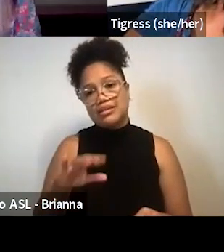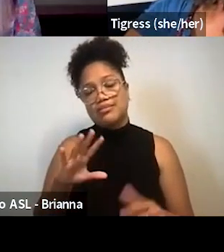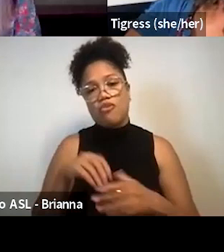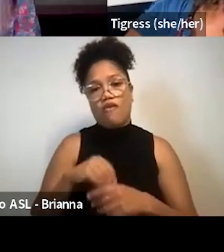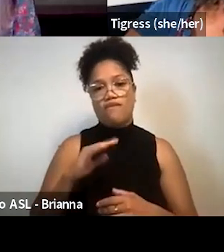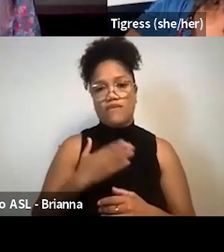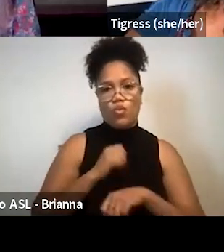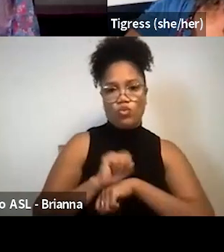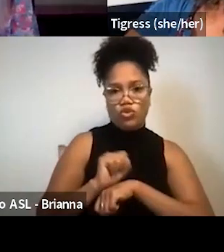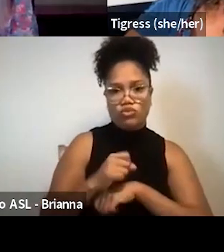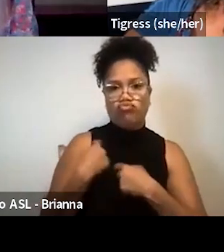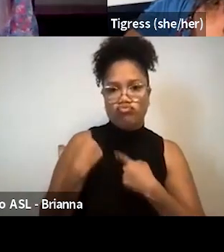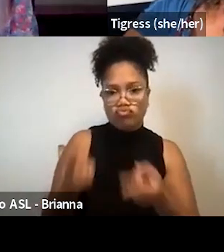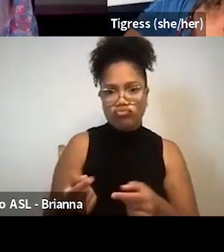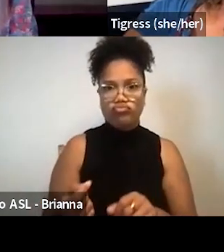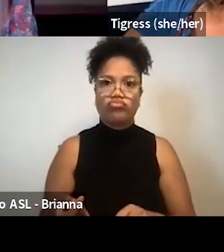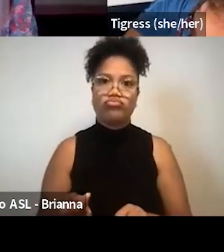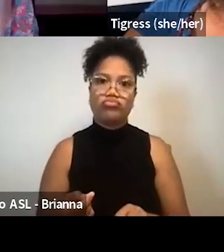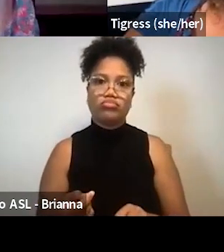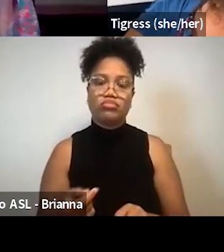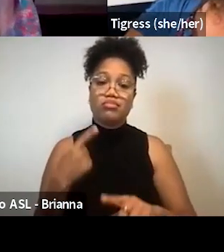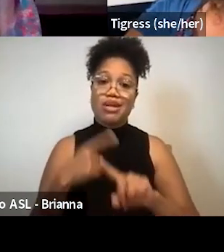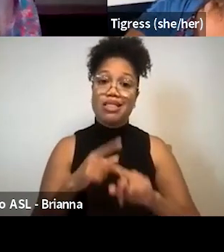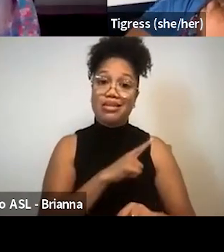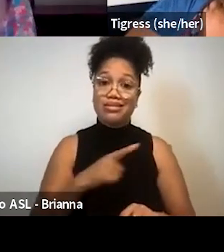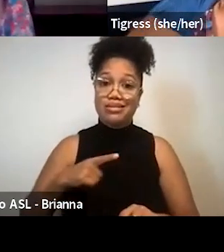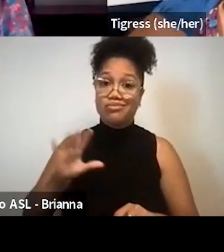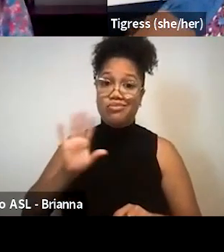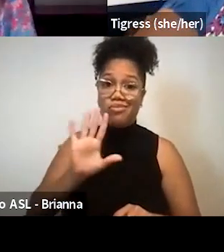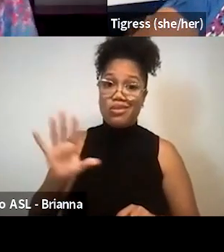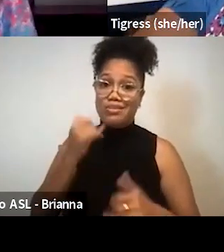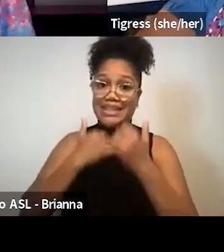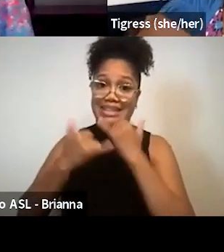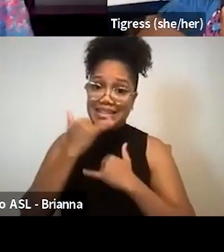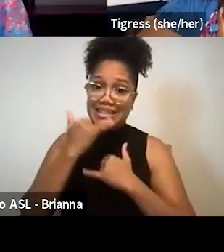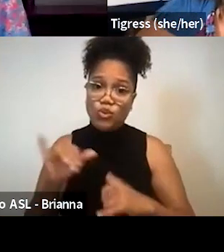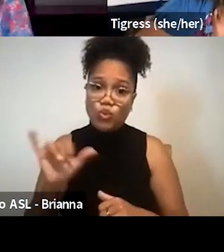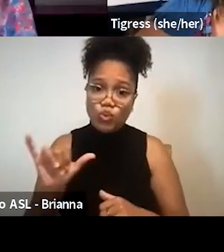and particularly was in this piece of legislation, because from all of the work that we did in partnership with you, all